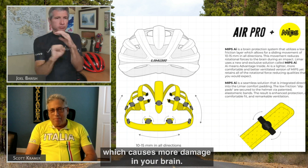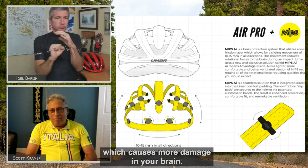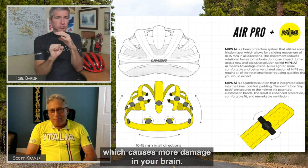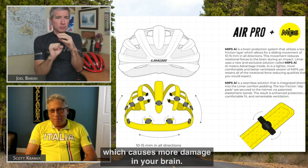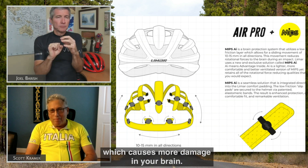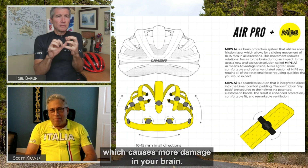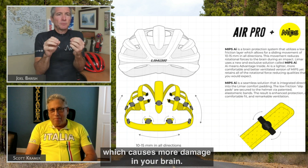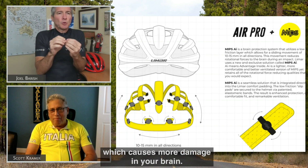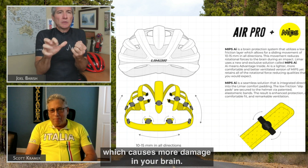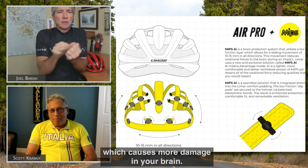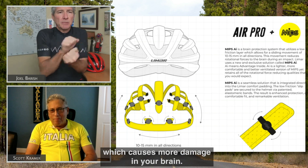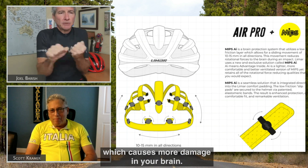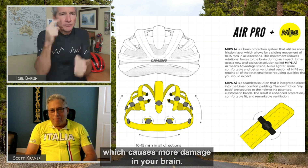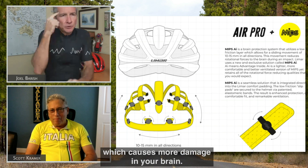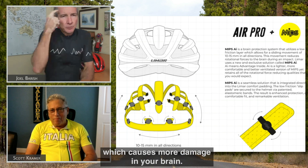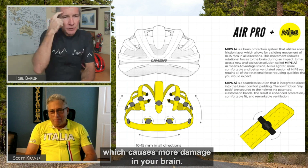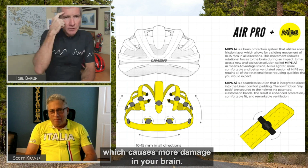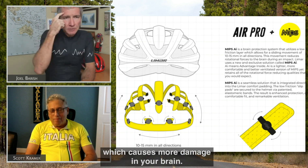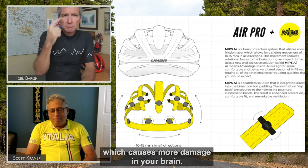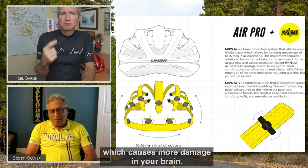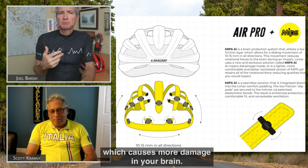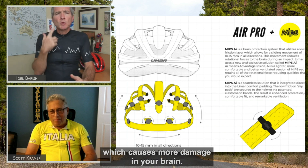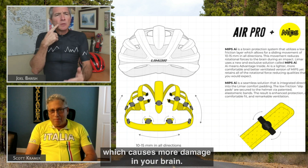which causes more damage in your brain.